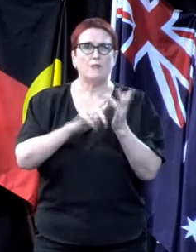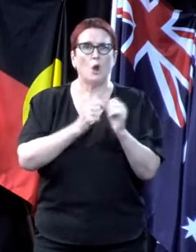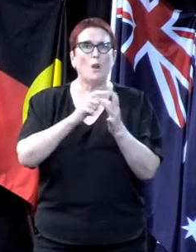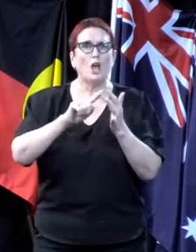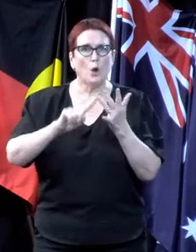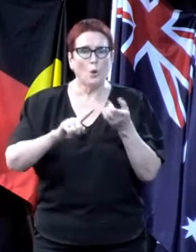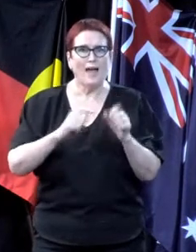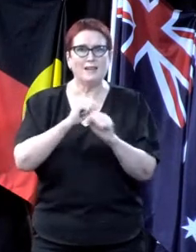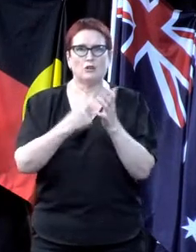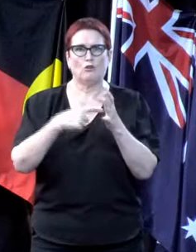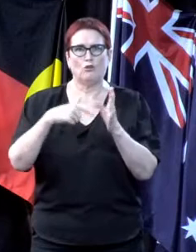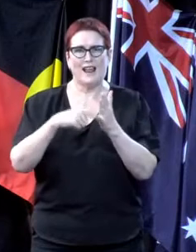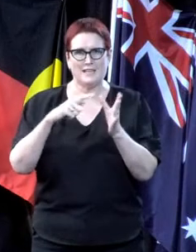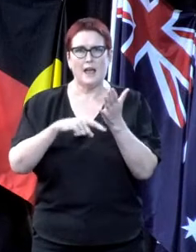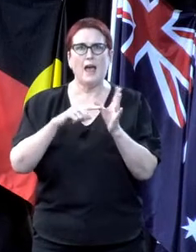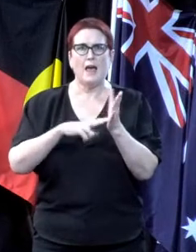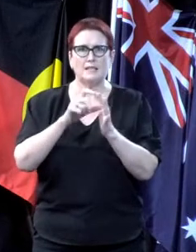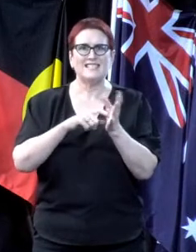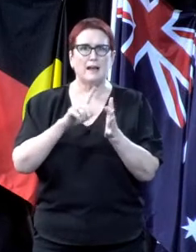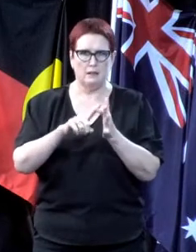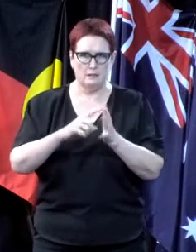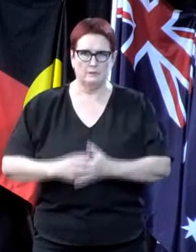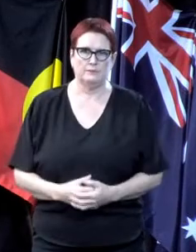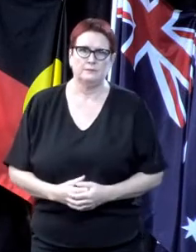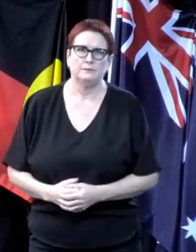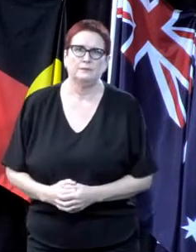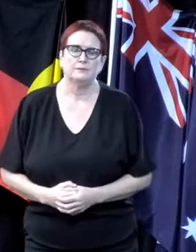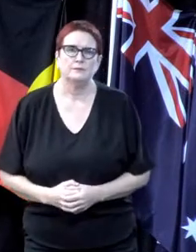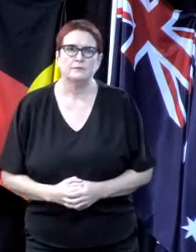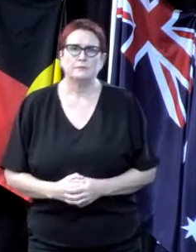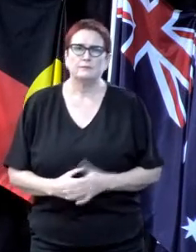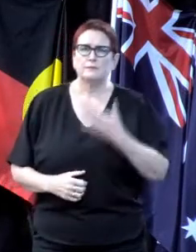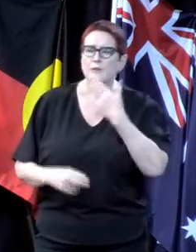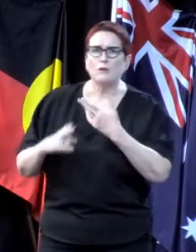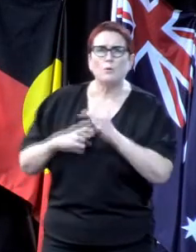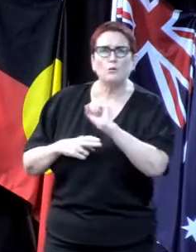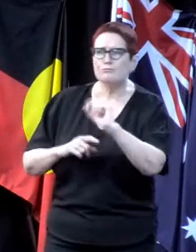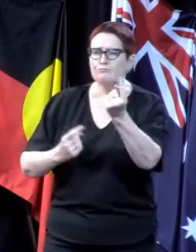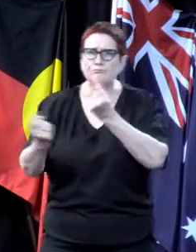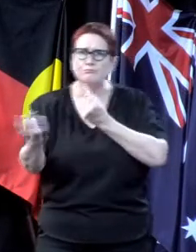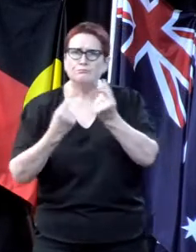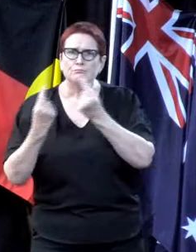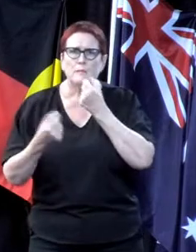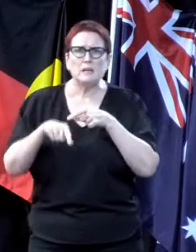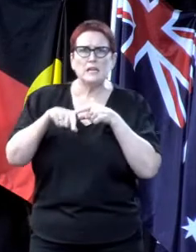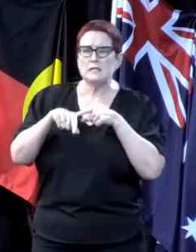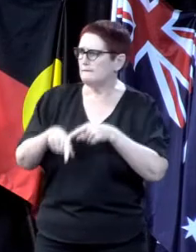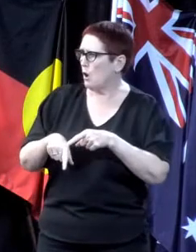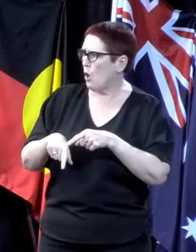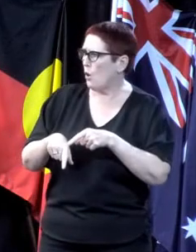Thank you. Thank you for your attendance. If you would just follow the instructions of the associate about being sworn or affirmed as you wish.